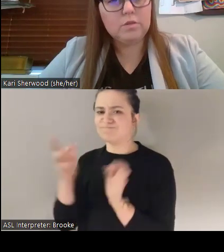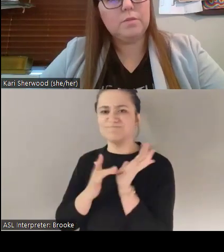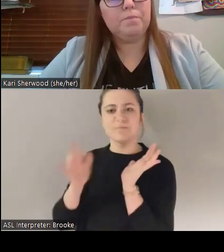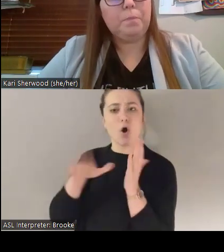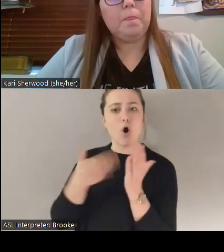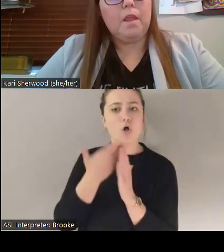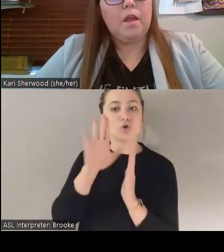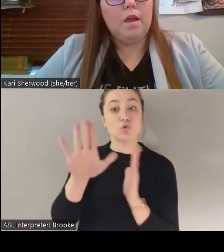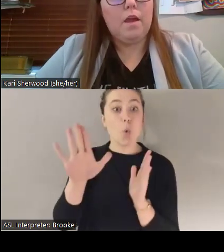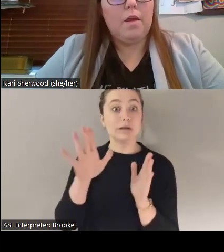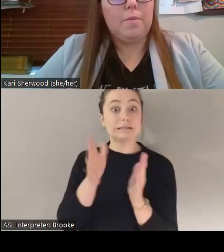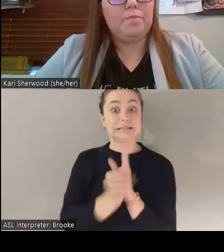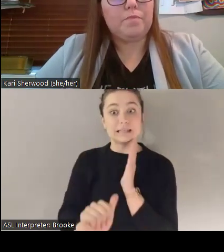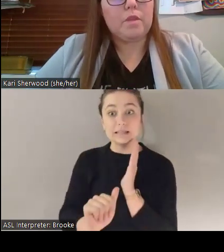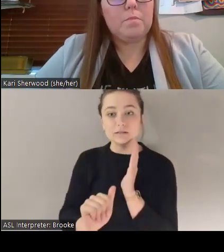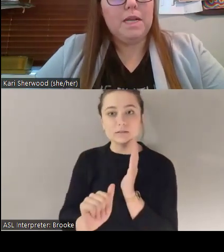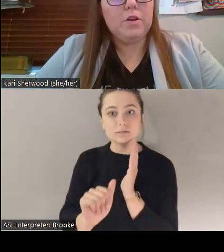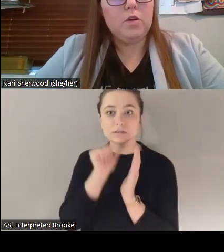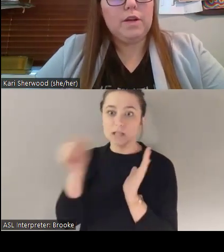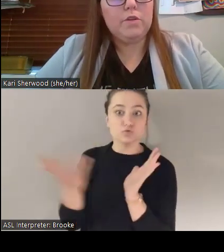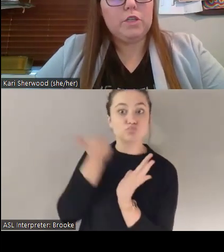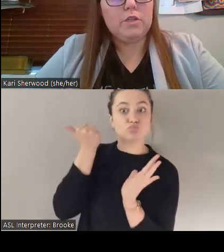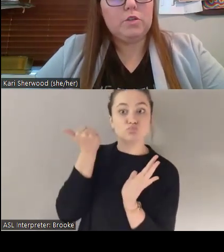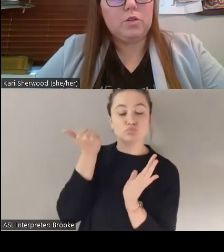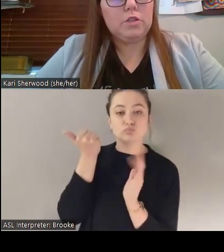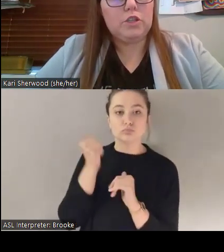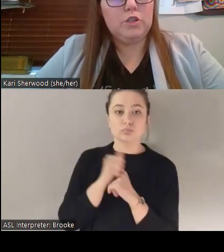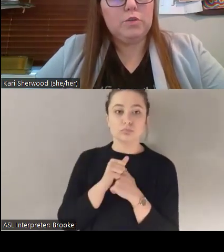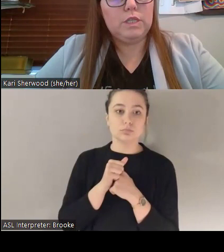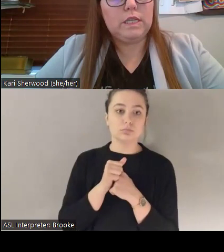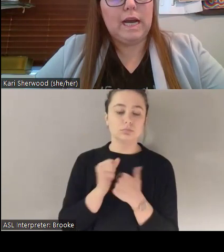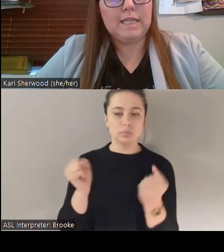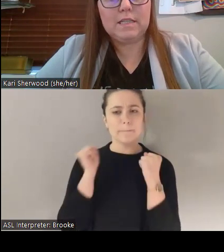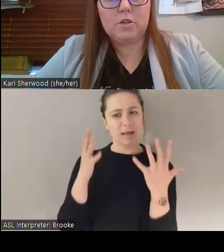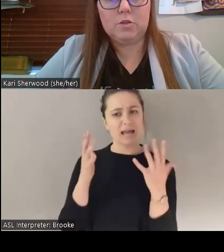skills. Many neurodivergent adults choose not to disclose